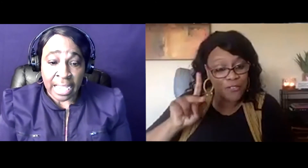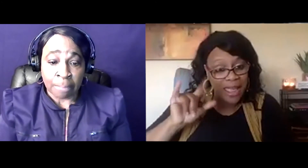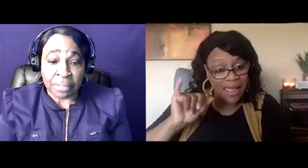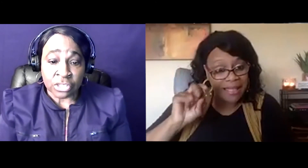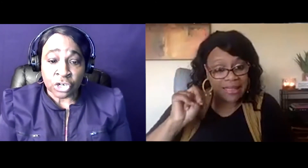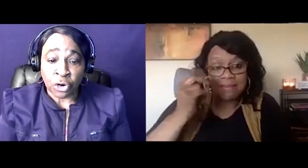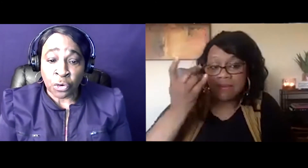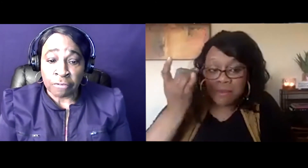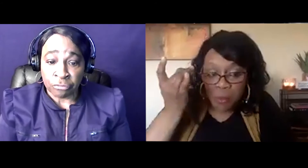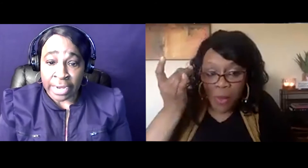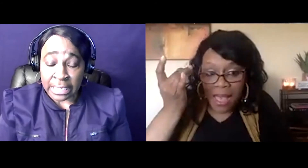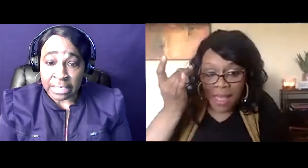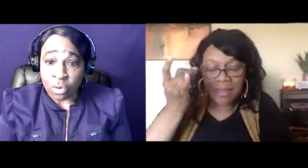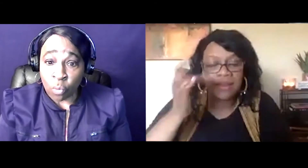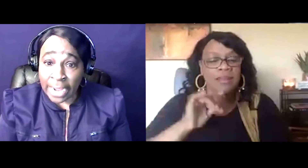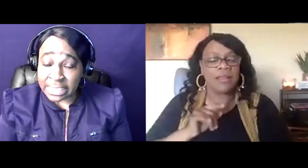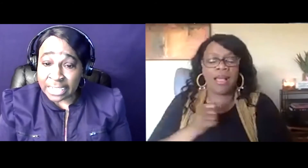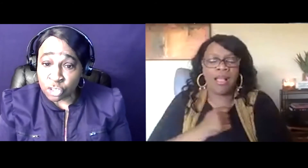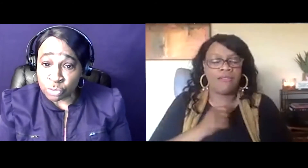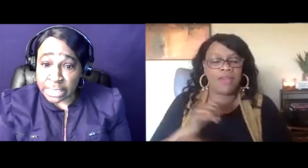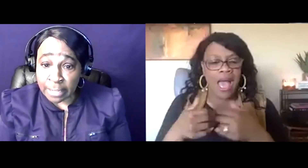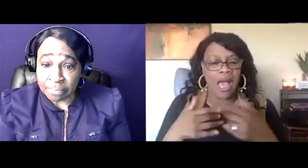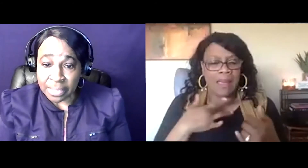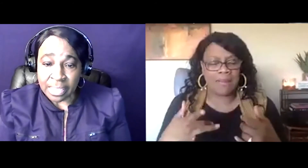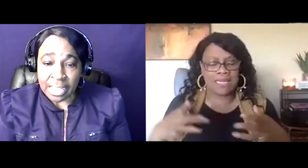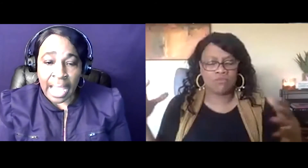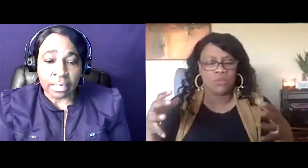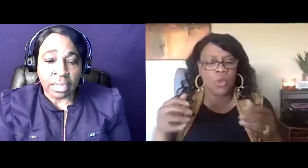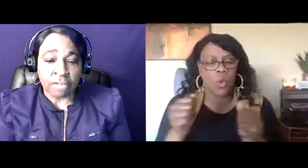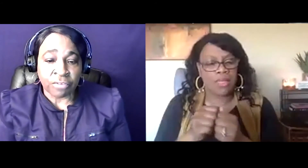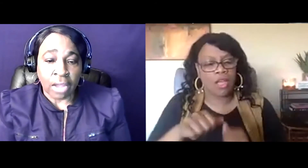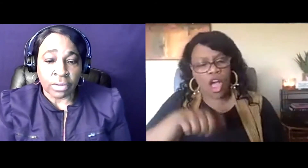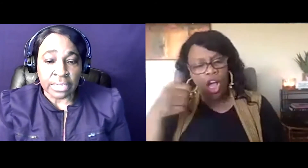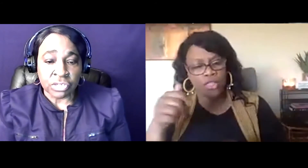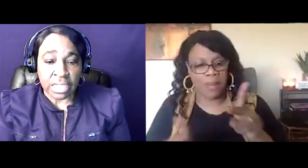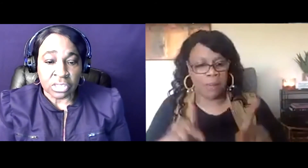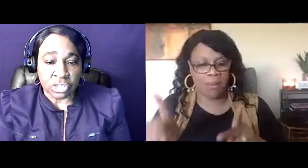I picked Kirk Franklin. Why did I choose him? I love how he tends to